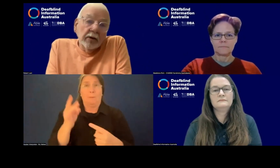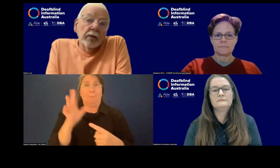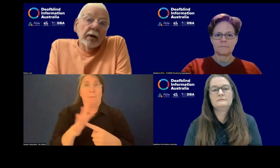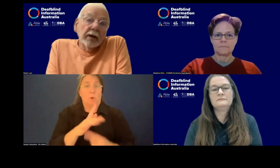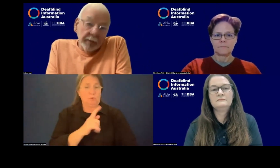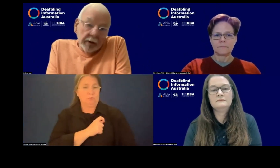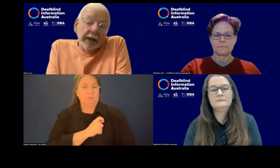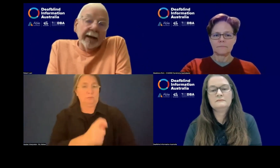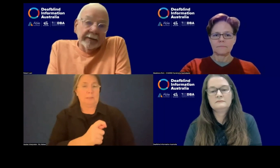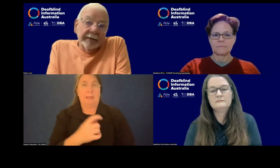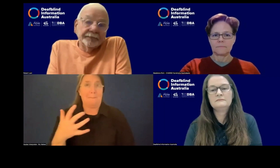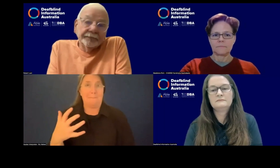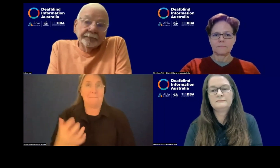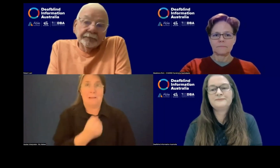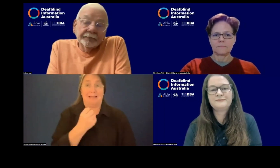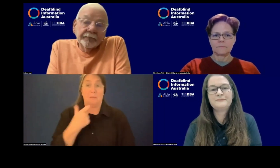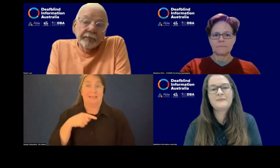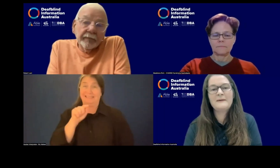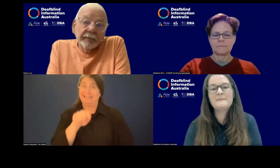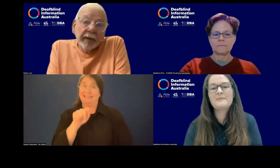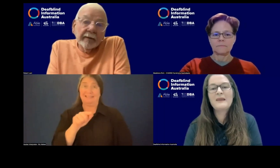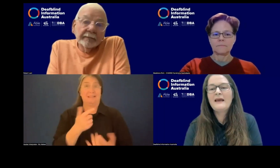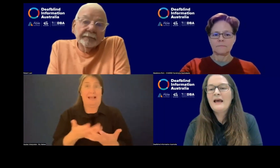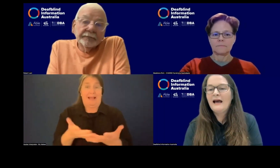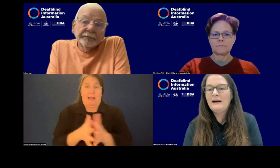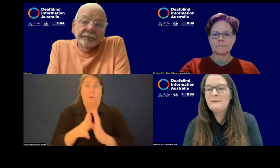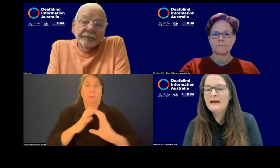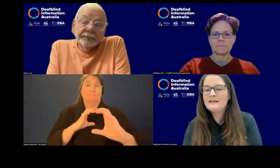communicate.